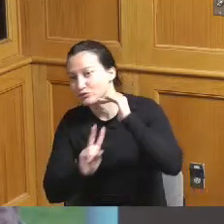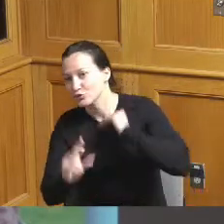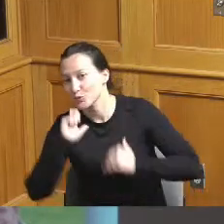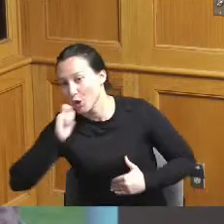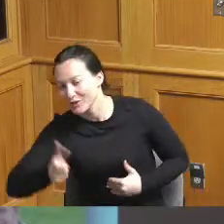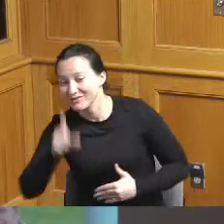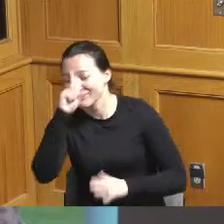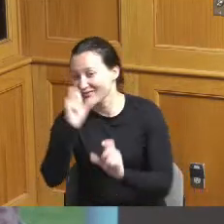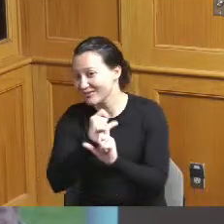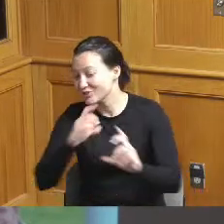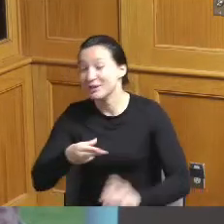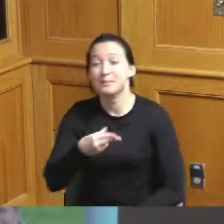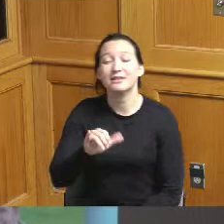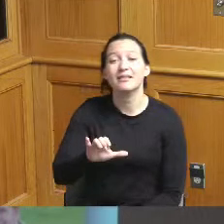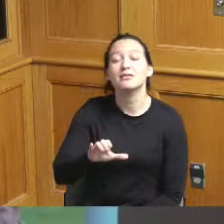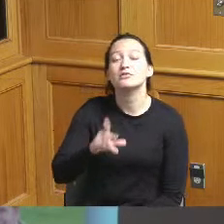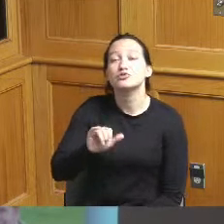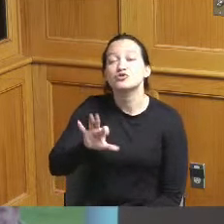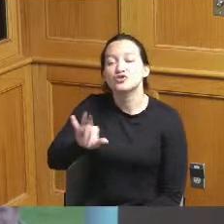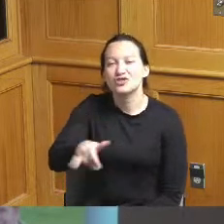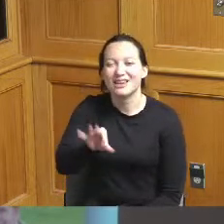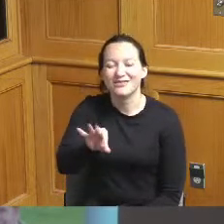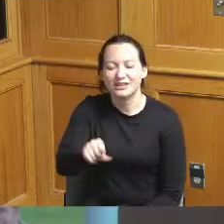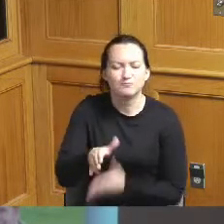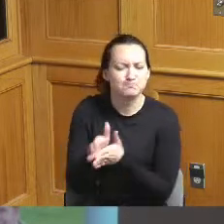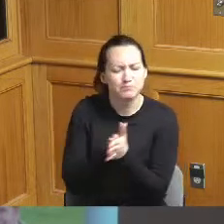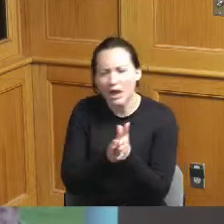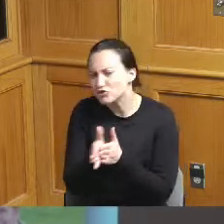our vision is the Hamilton County Job and Family Services work passionately and